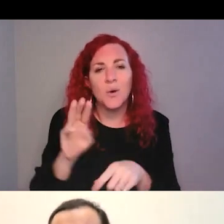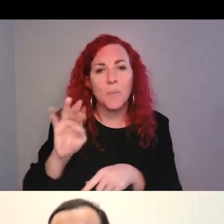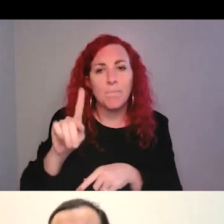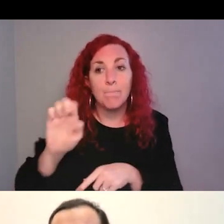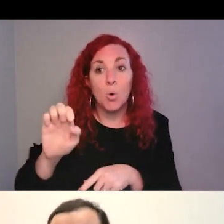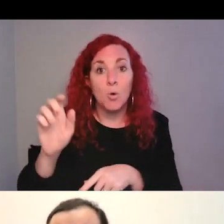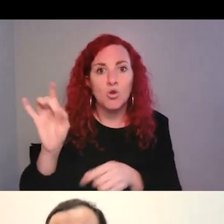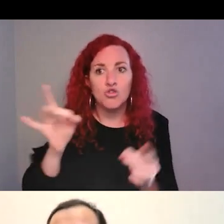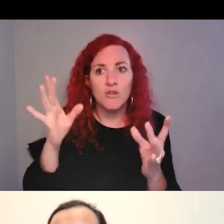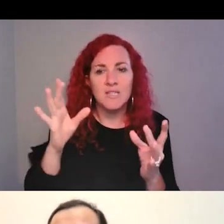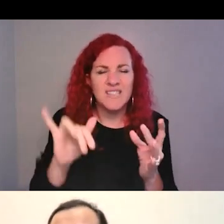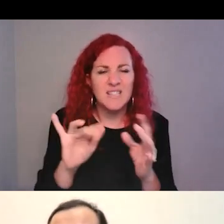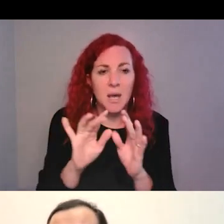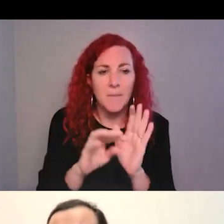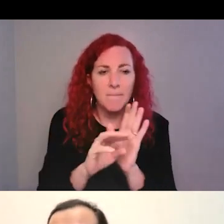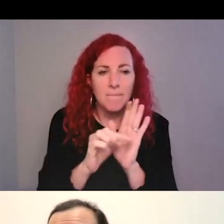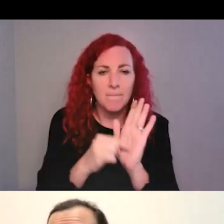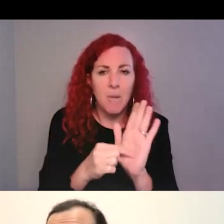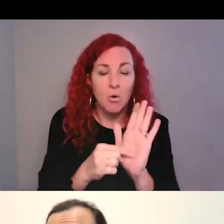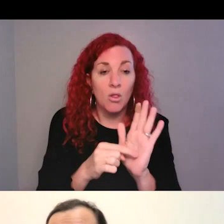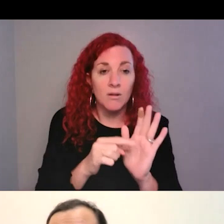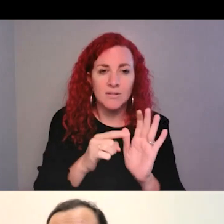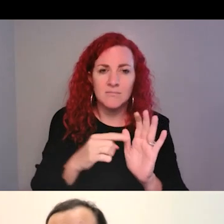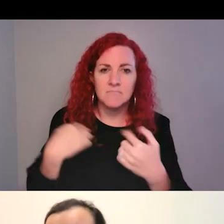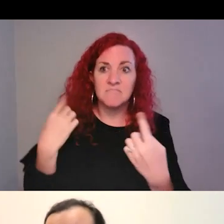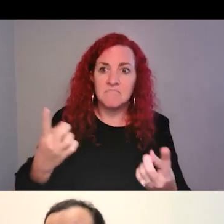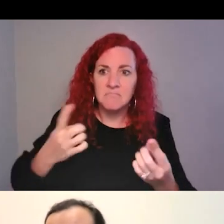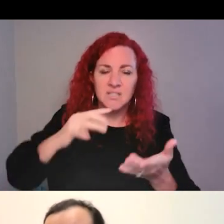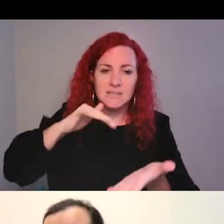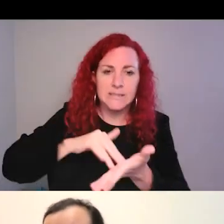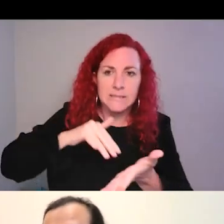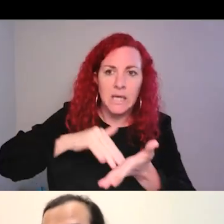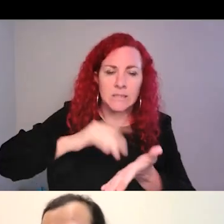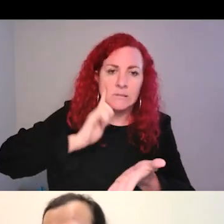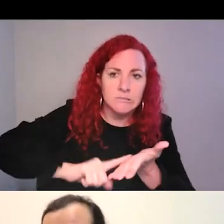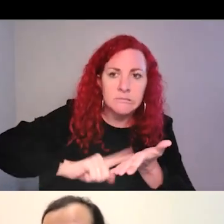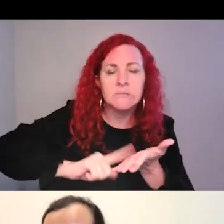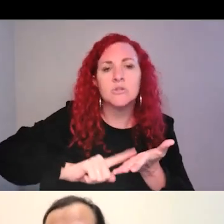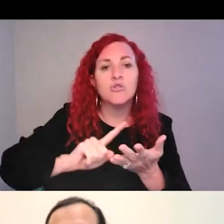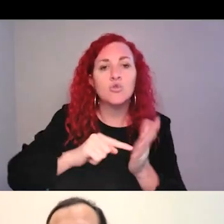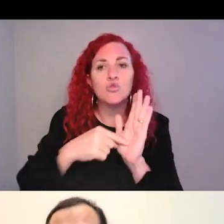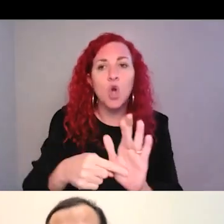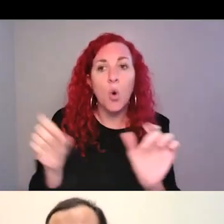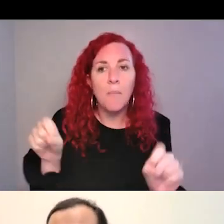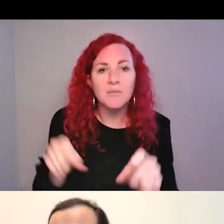A MODEL, HAS BEEN STUDIED TO REVEAL IMPACTS ON THINGS LIKE EMERGENCY